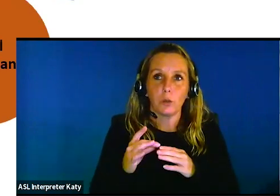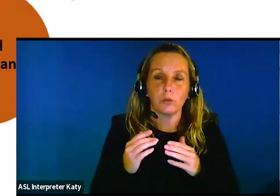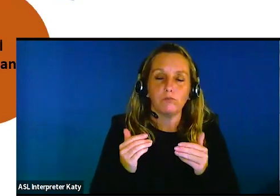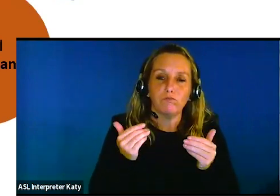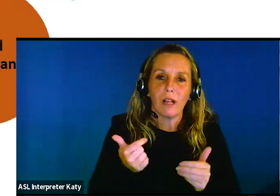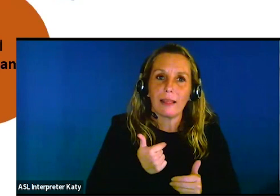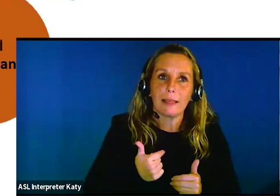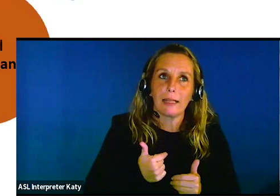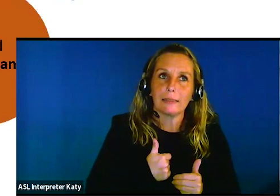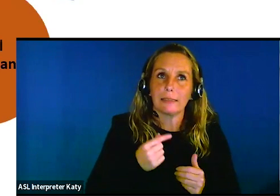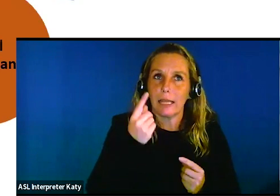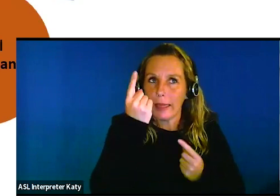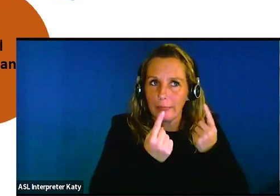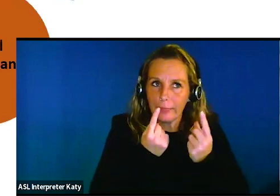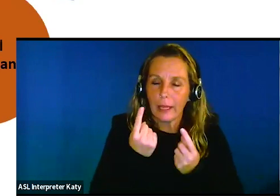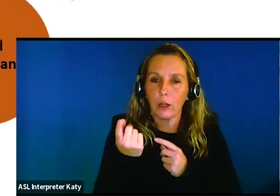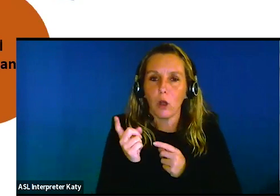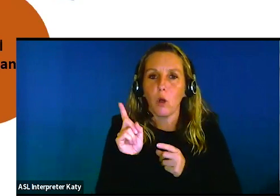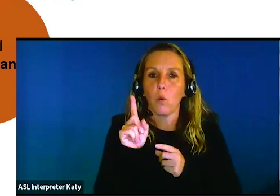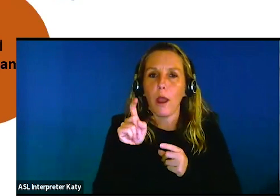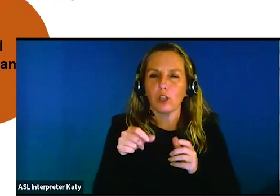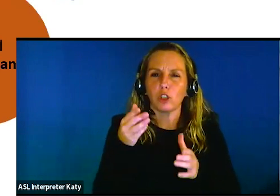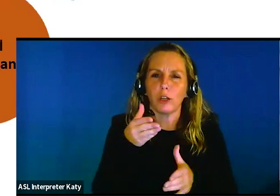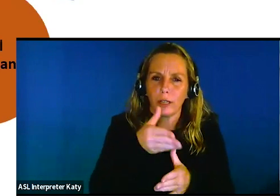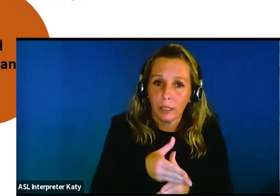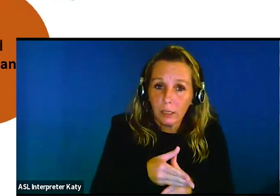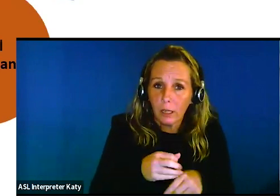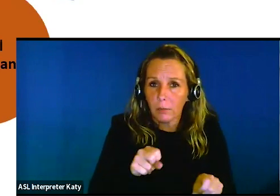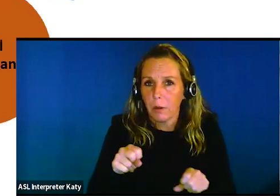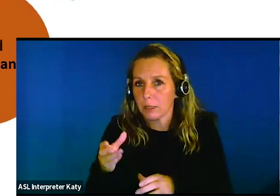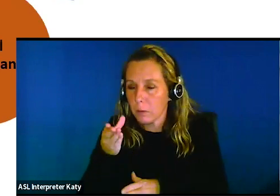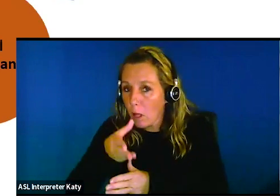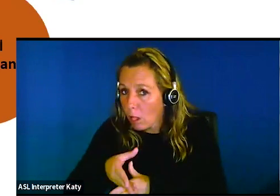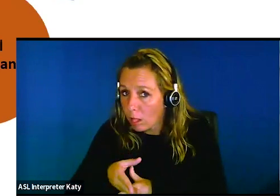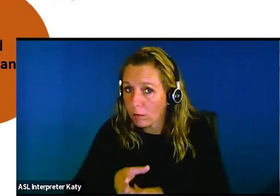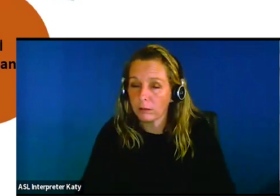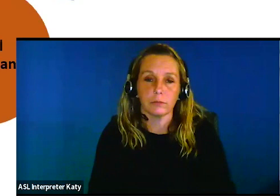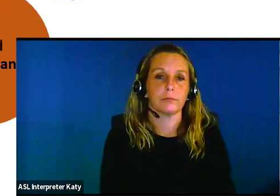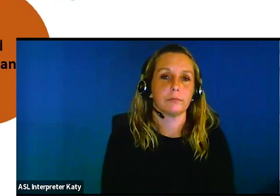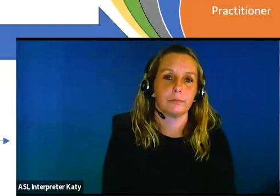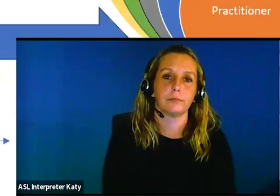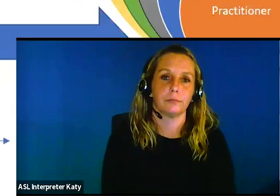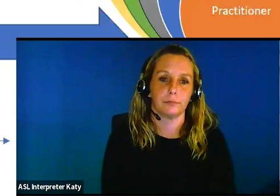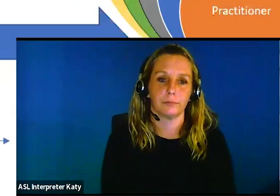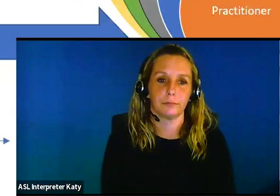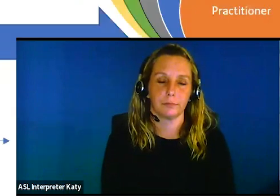where our interventions should and could be. Next slide.